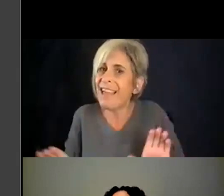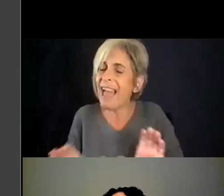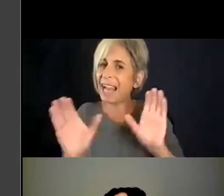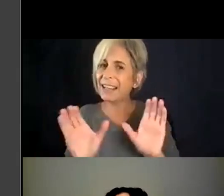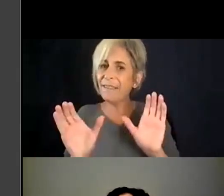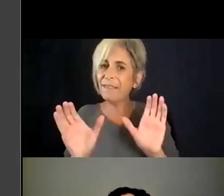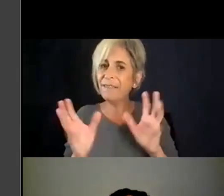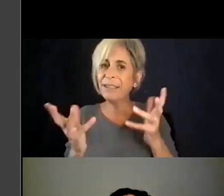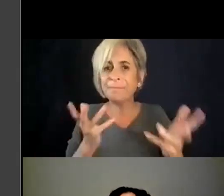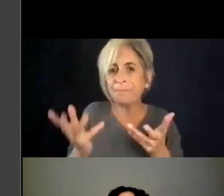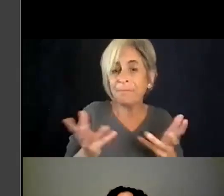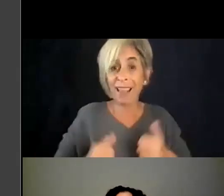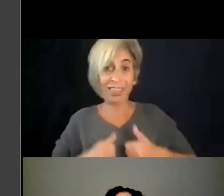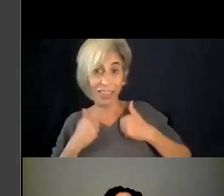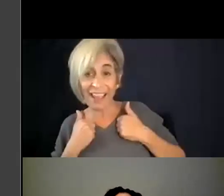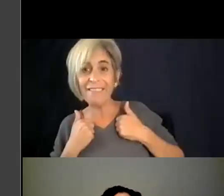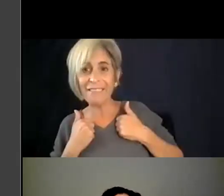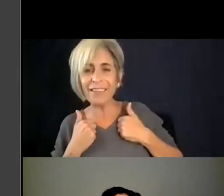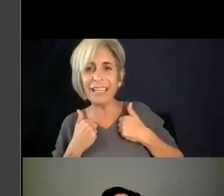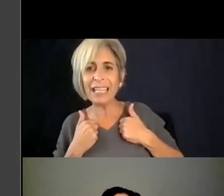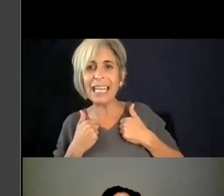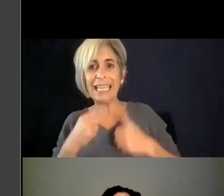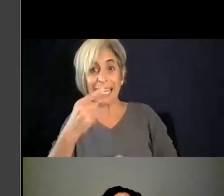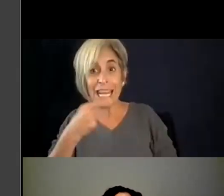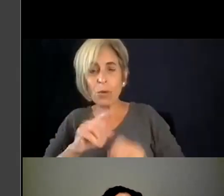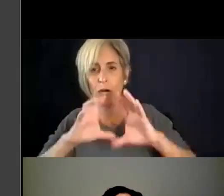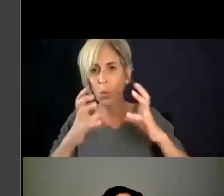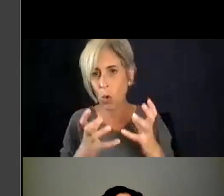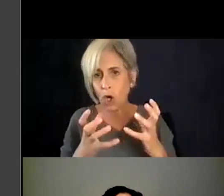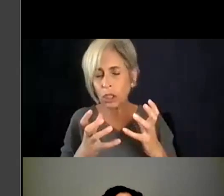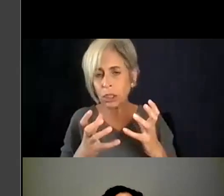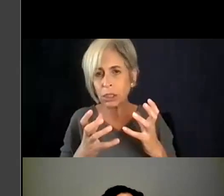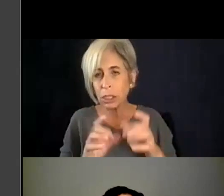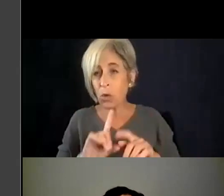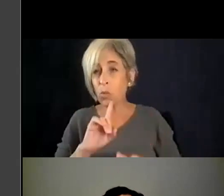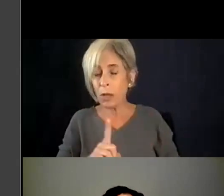in a hearing world really stems from our ability to